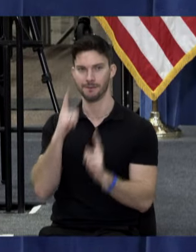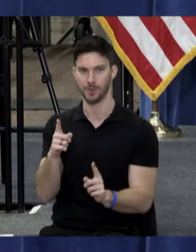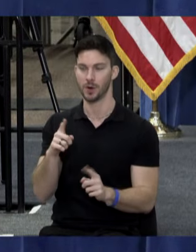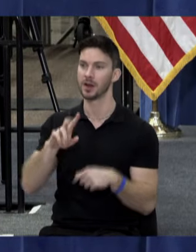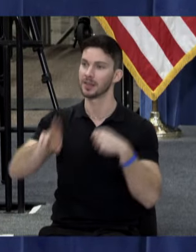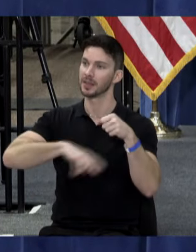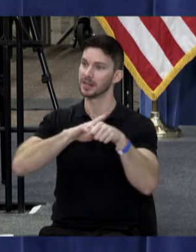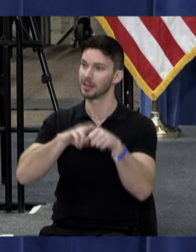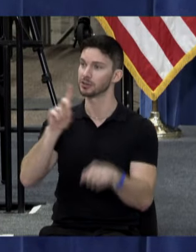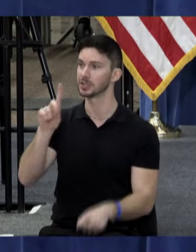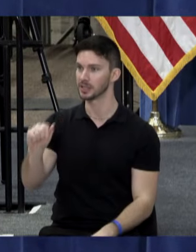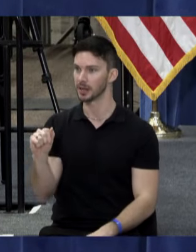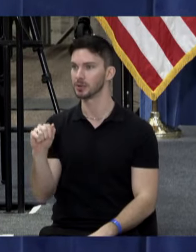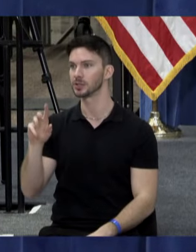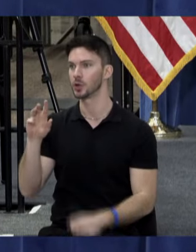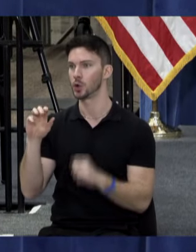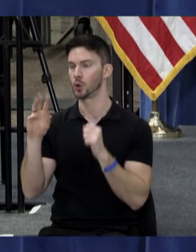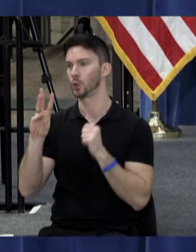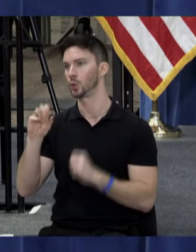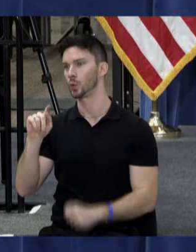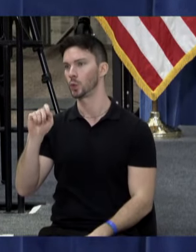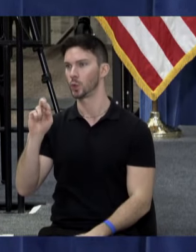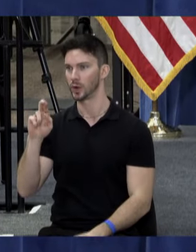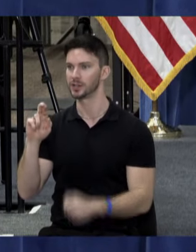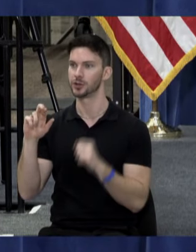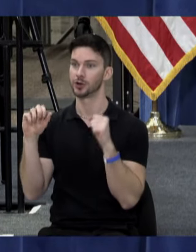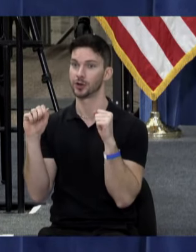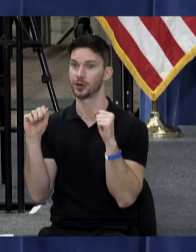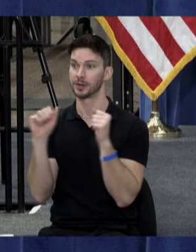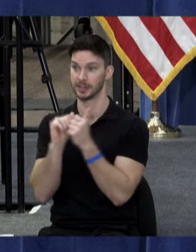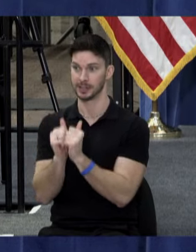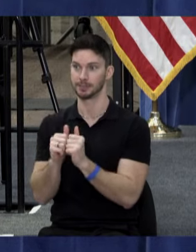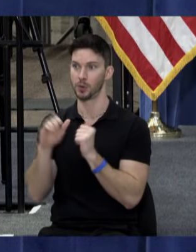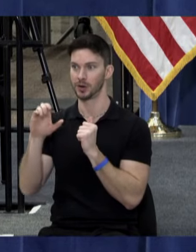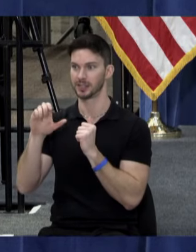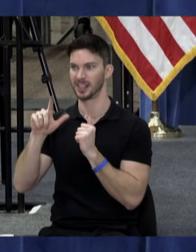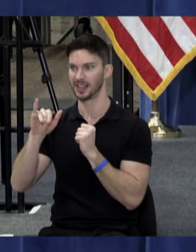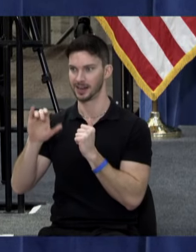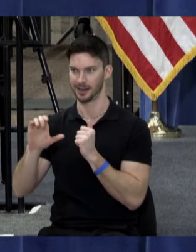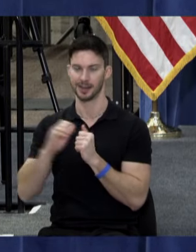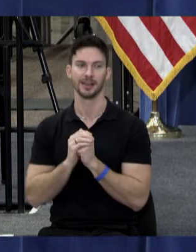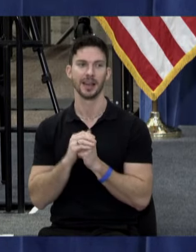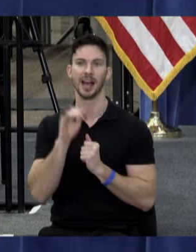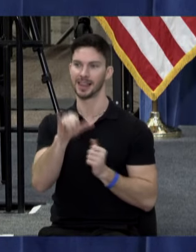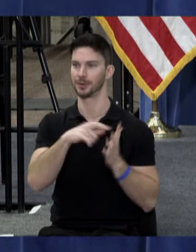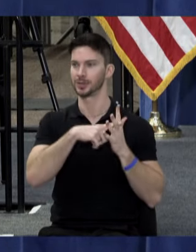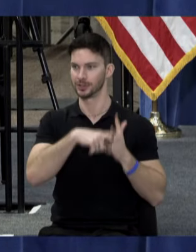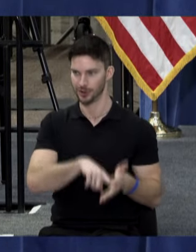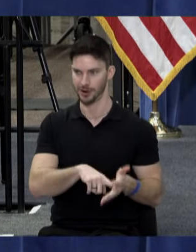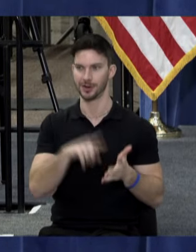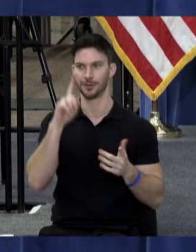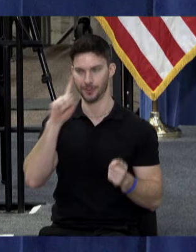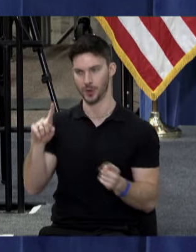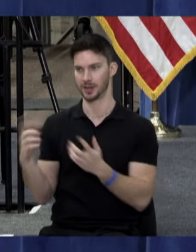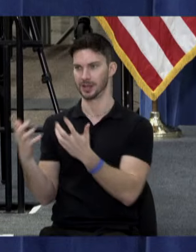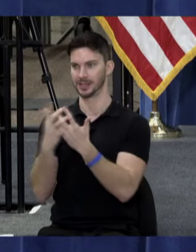Vets Winter Sports Clinic, which did my kick start to adaptive sports. I have done many